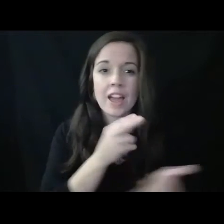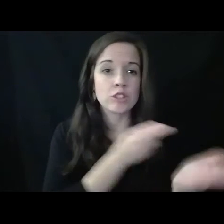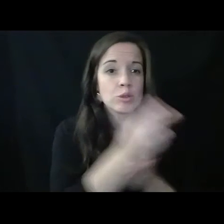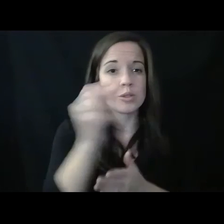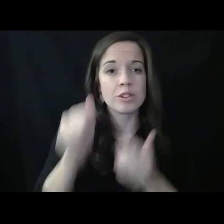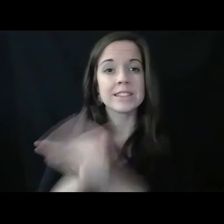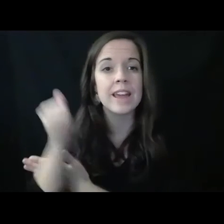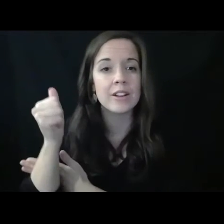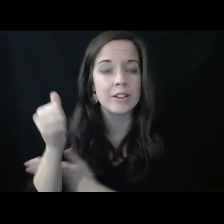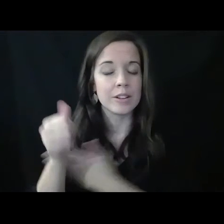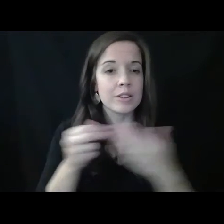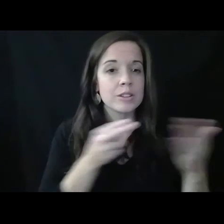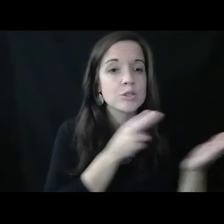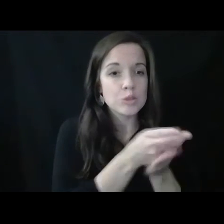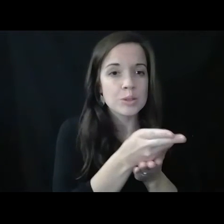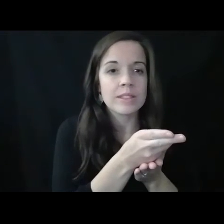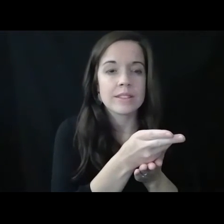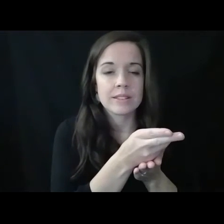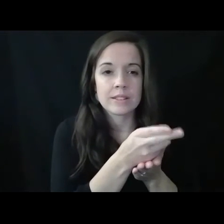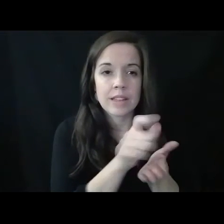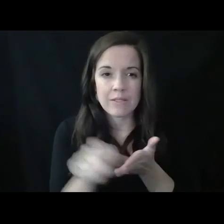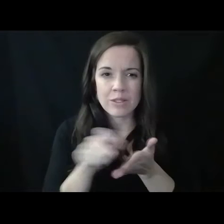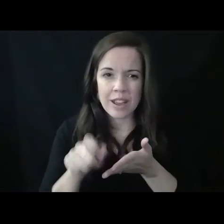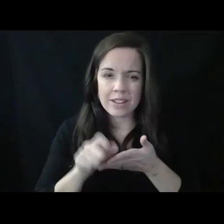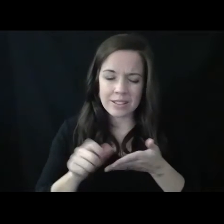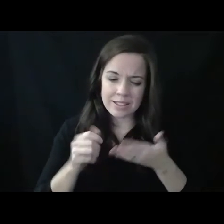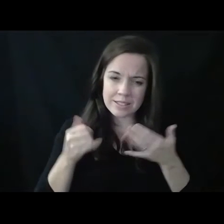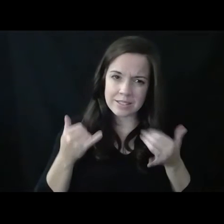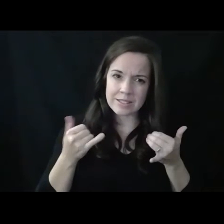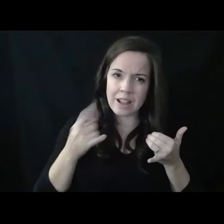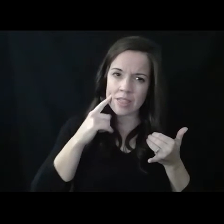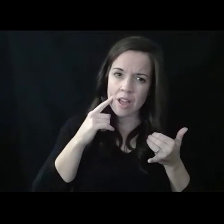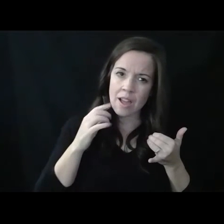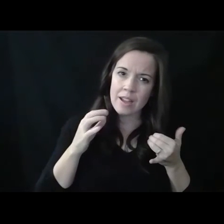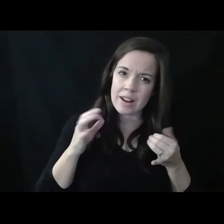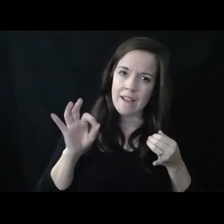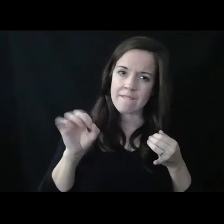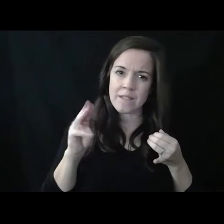Truth: even writing this I thought that feminine shared an a with famine—femanine.